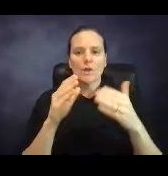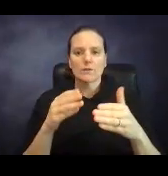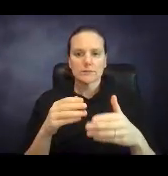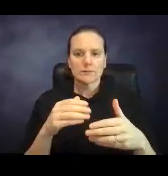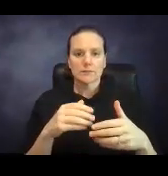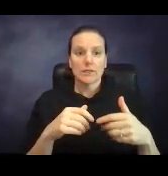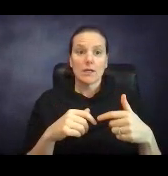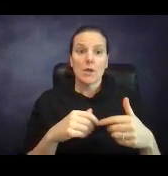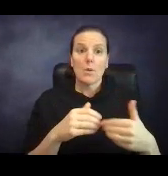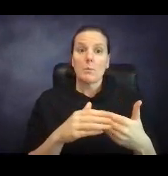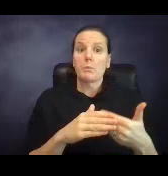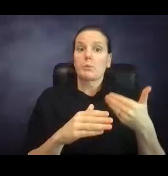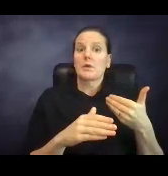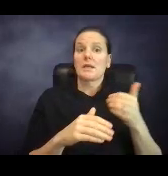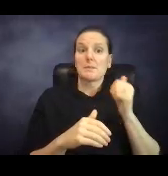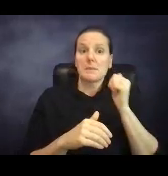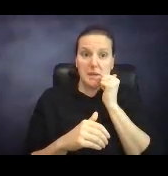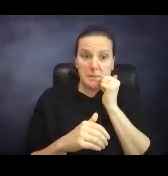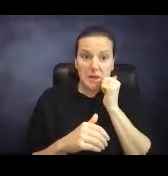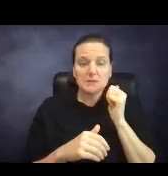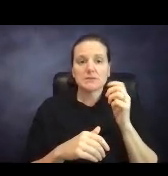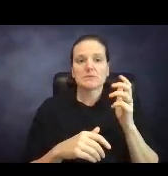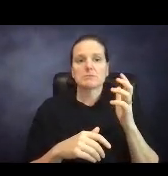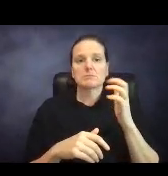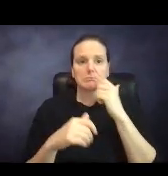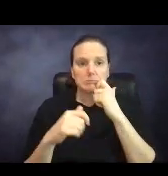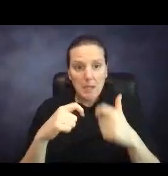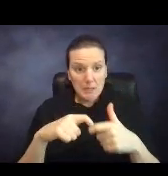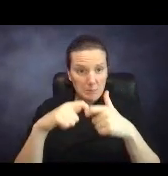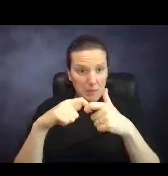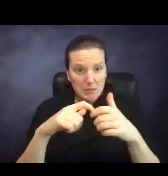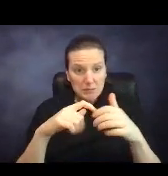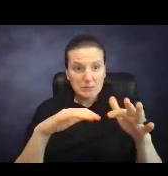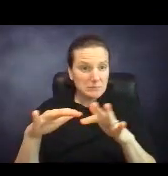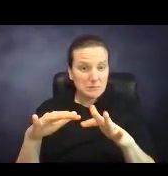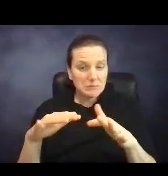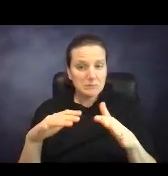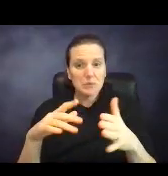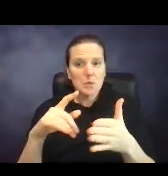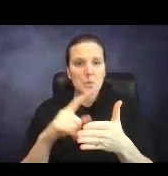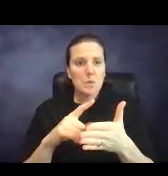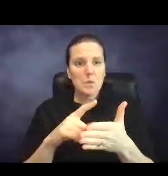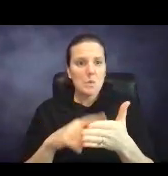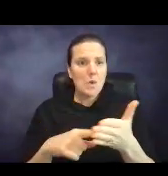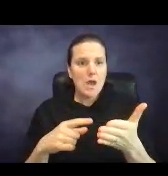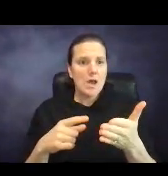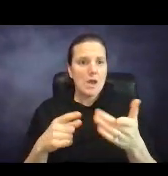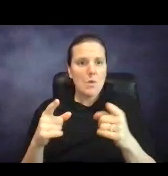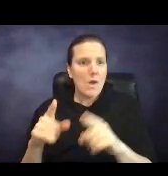and what the symptoms are and really what it is and why it's happening. And then we talked about nutrition and gut support